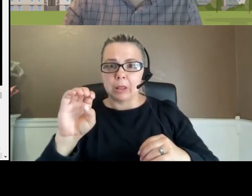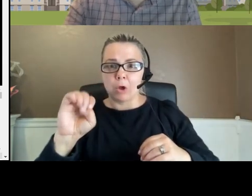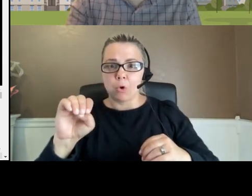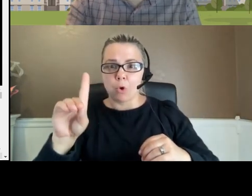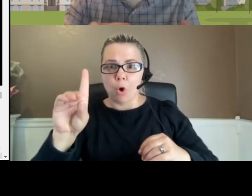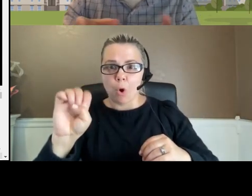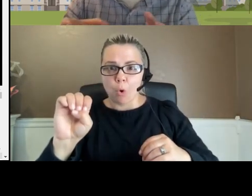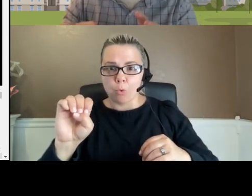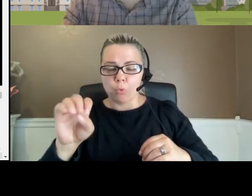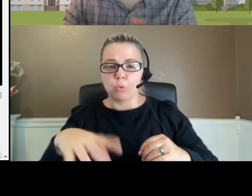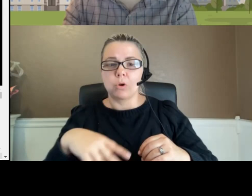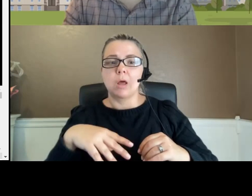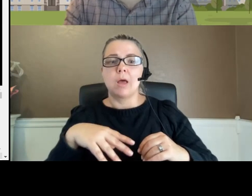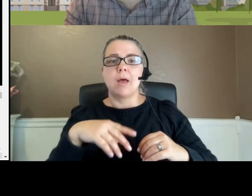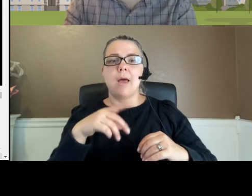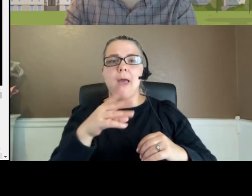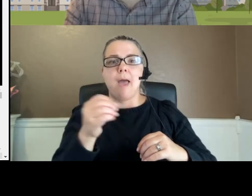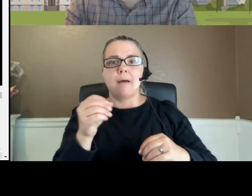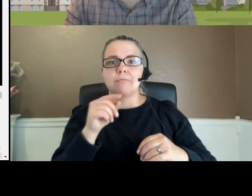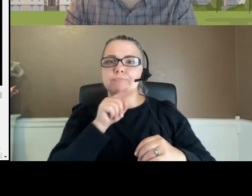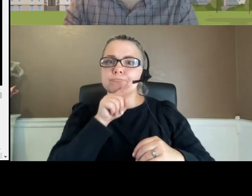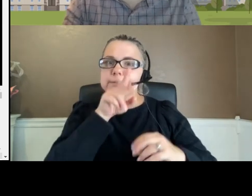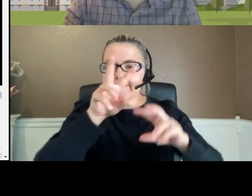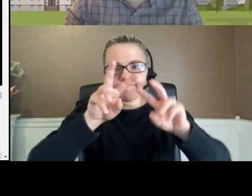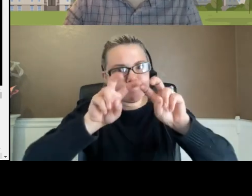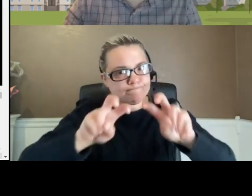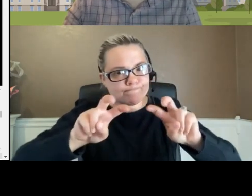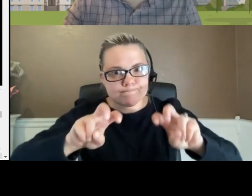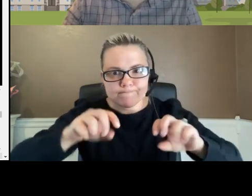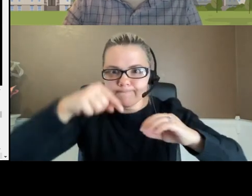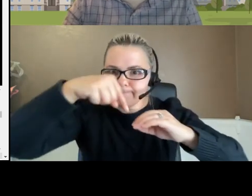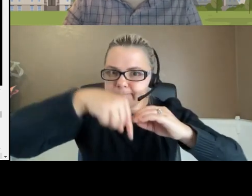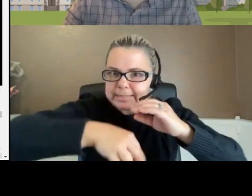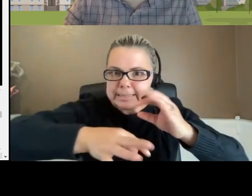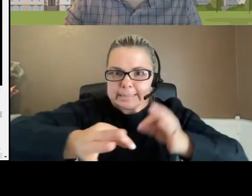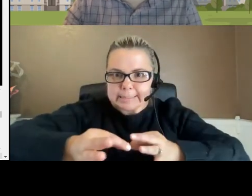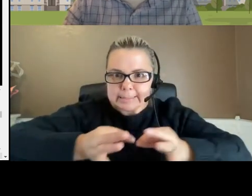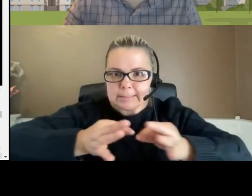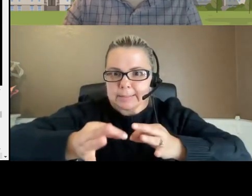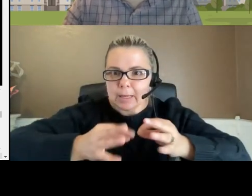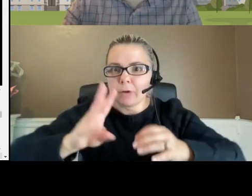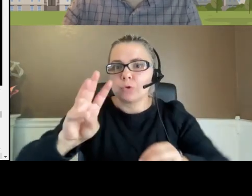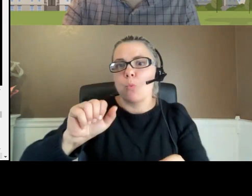when you get to that real examination, getting into the detail WAVE can help facilitate that by